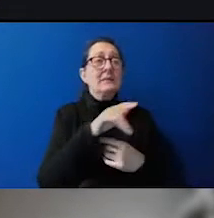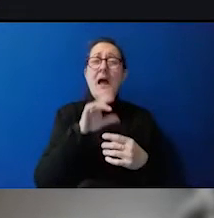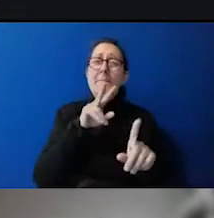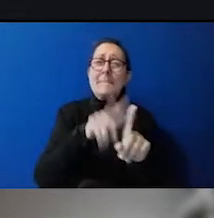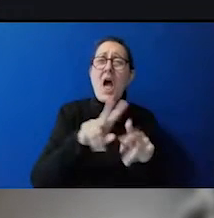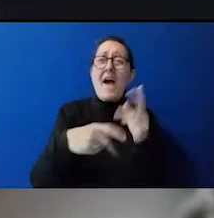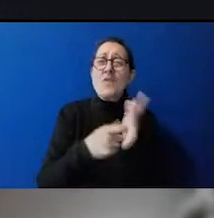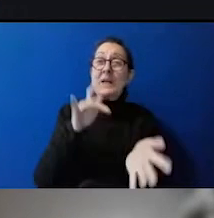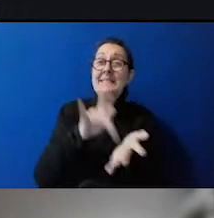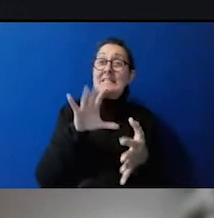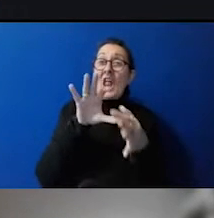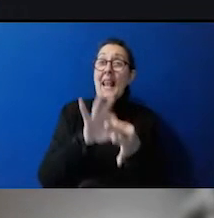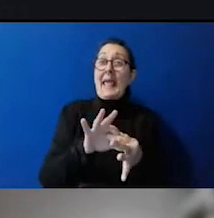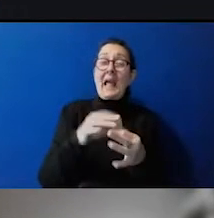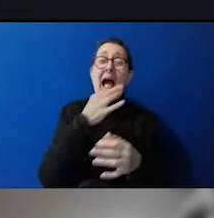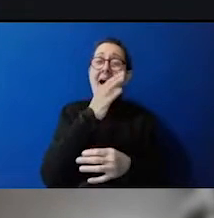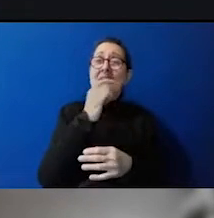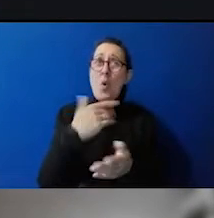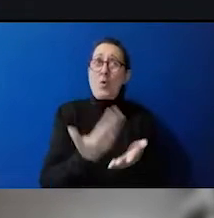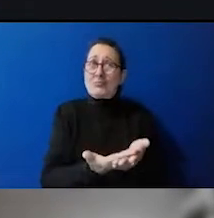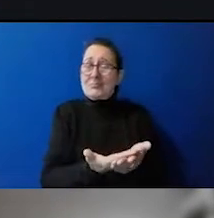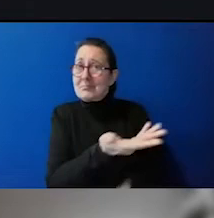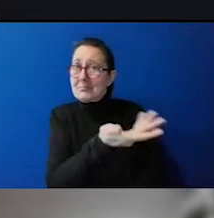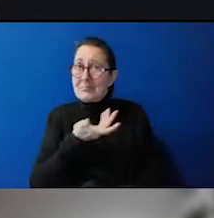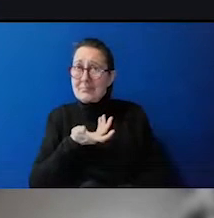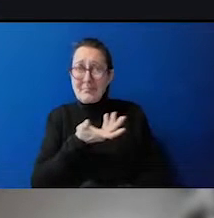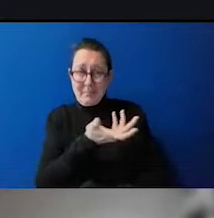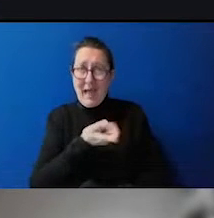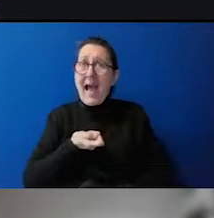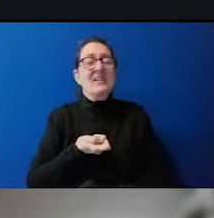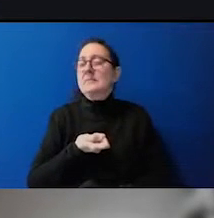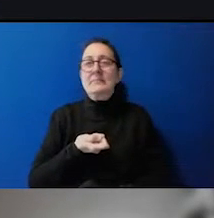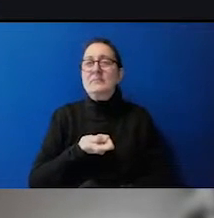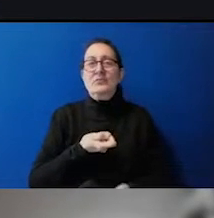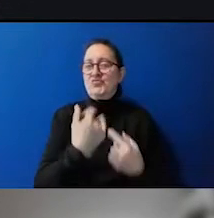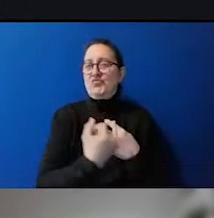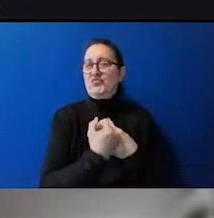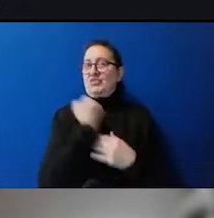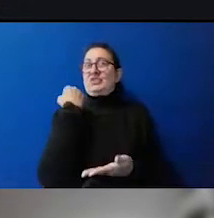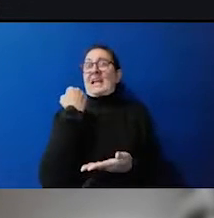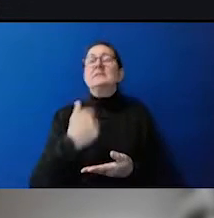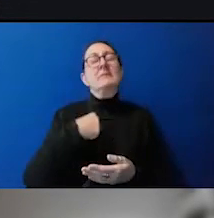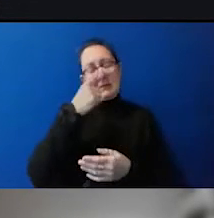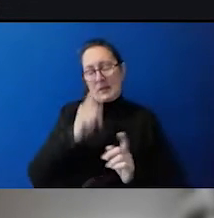rejected we can help on those appeals to the aat um we can also represent clients who have been